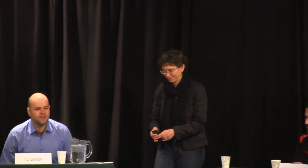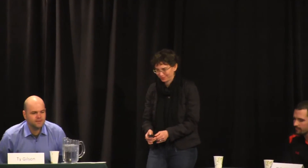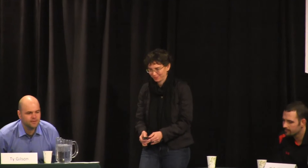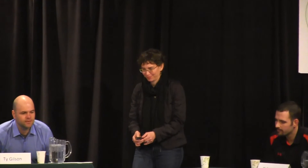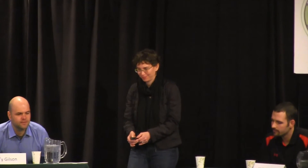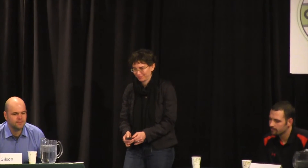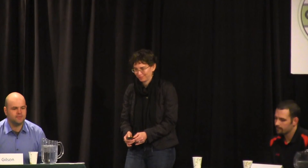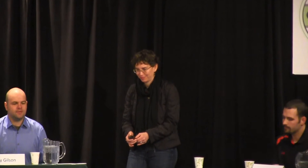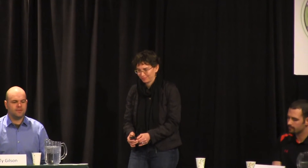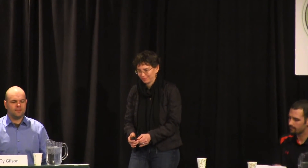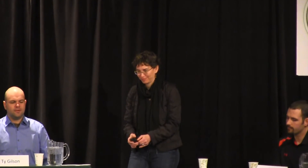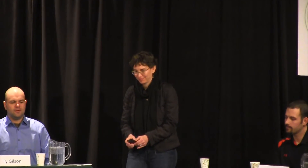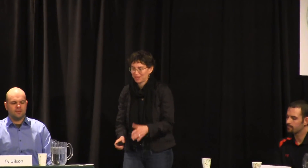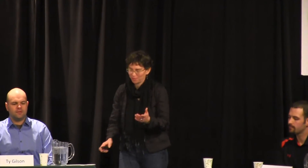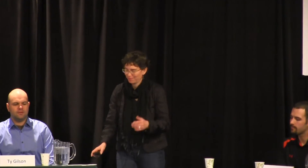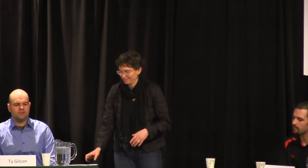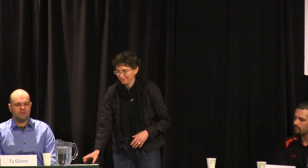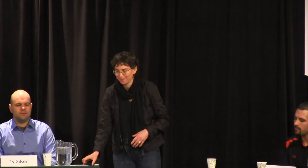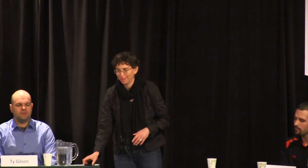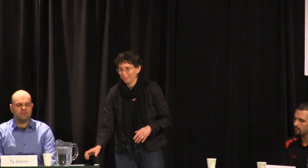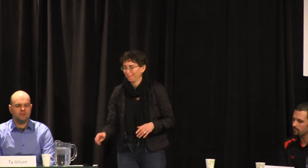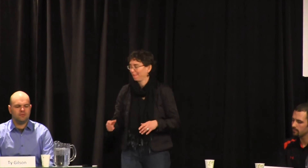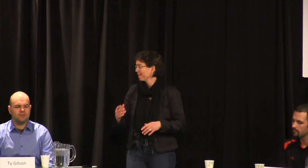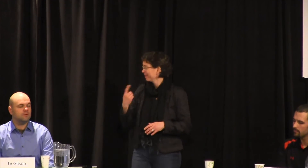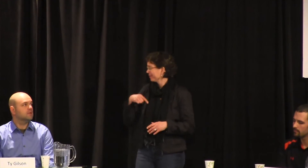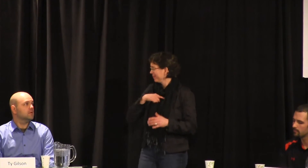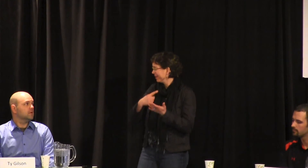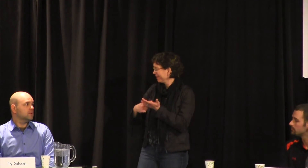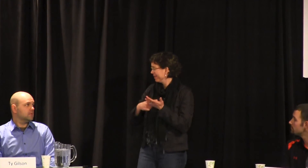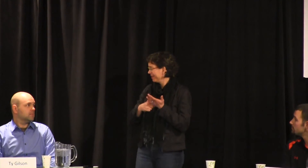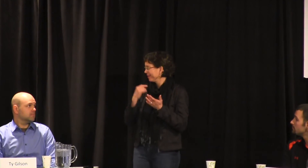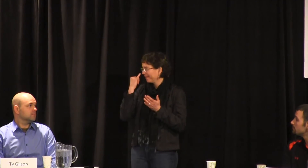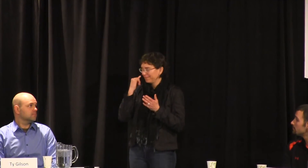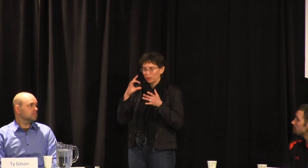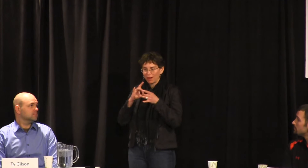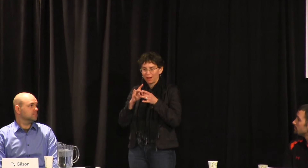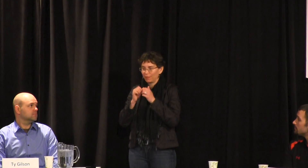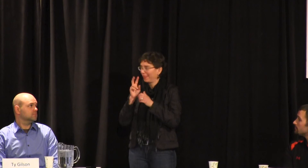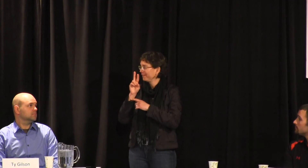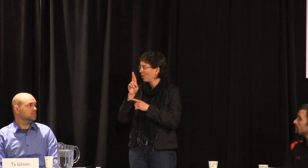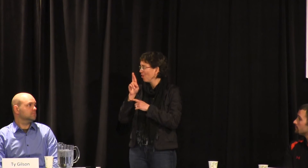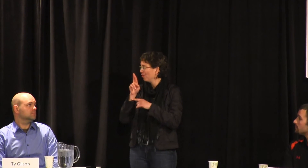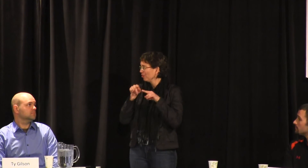Elise: Okay, if you guys want talk